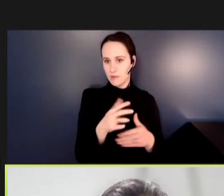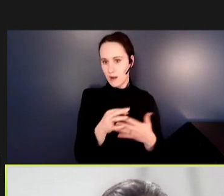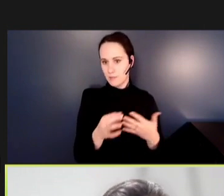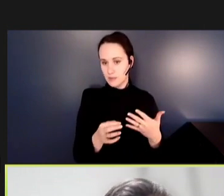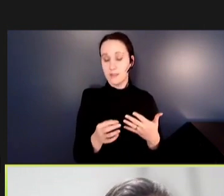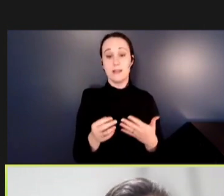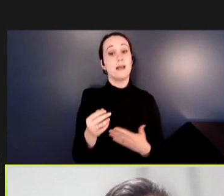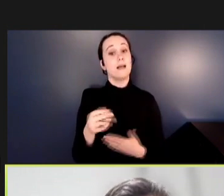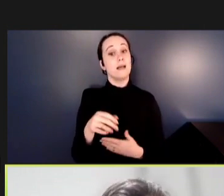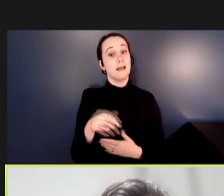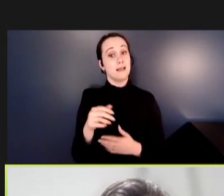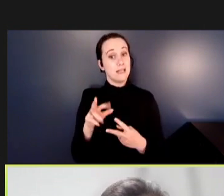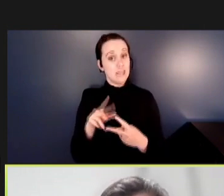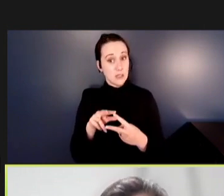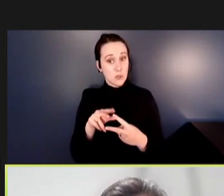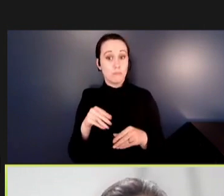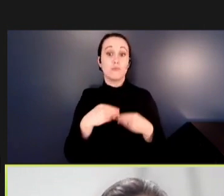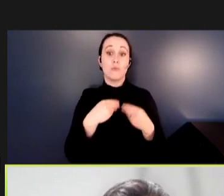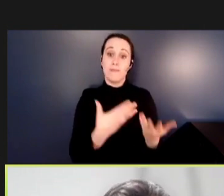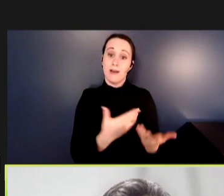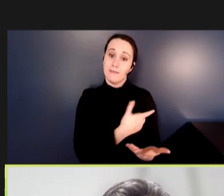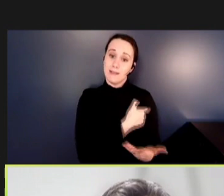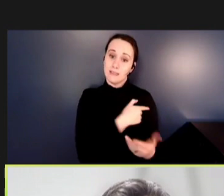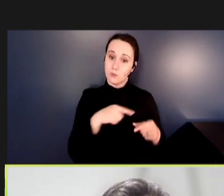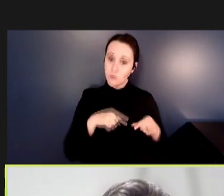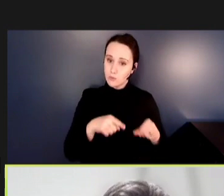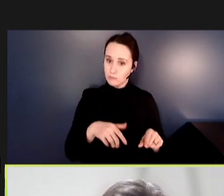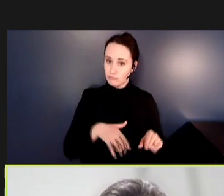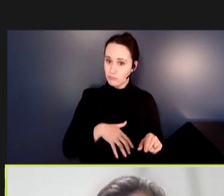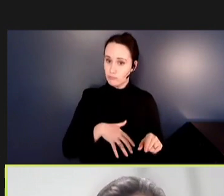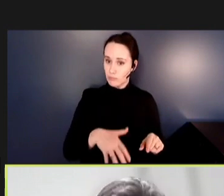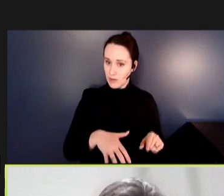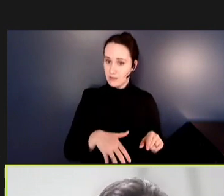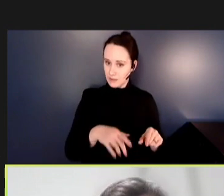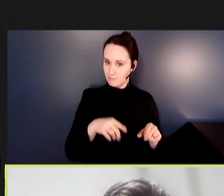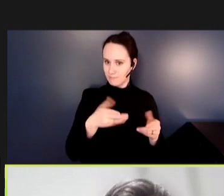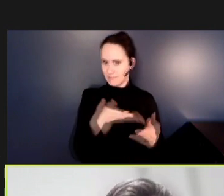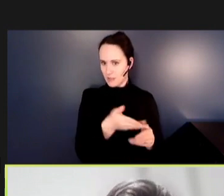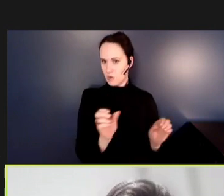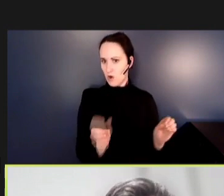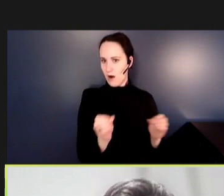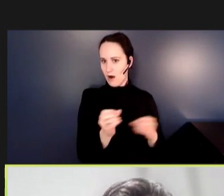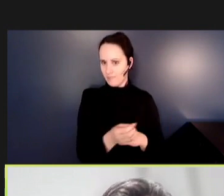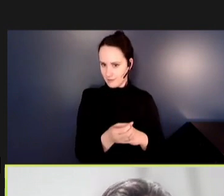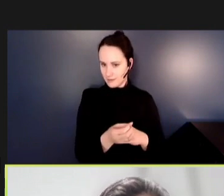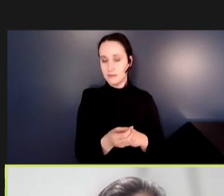provide the vaccine during pregnancy in the office, which is associated with higher uptake,